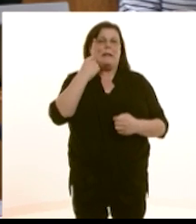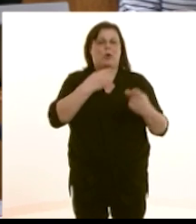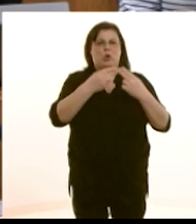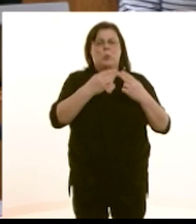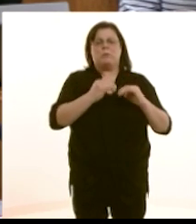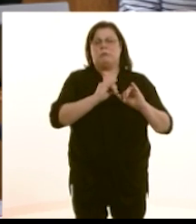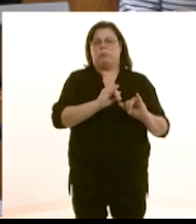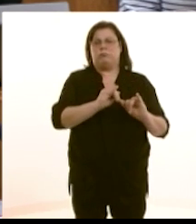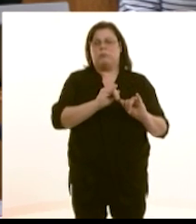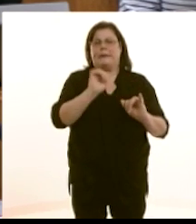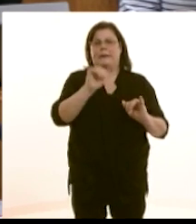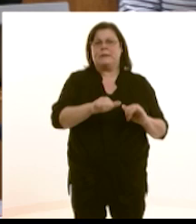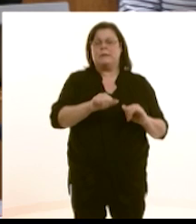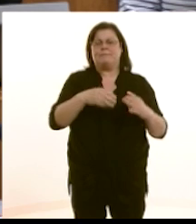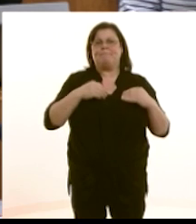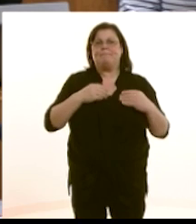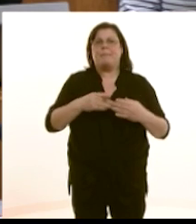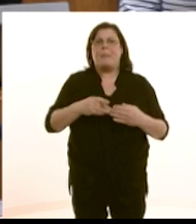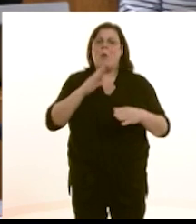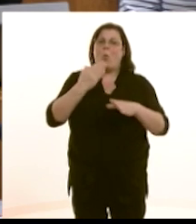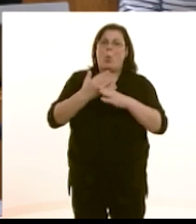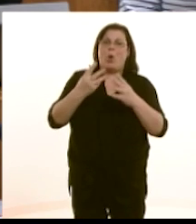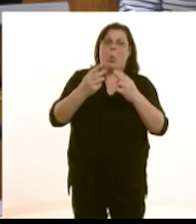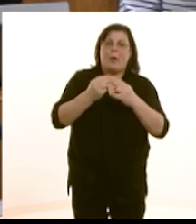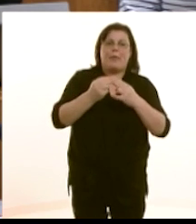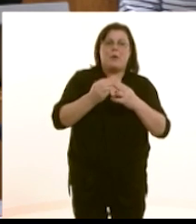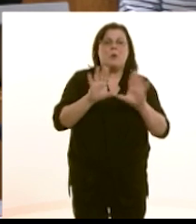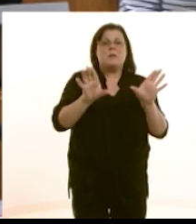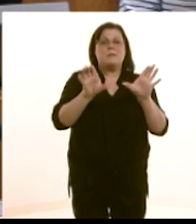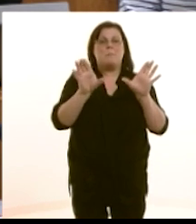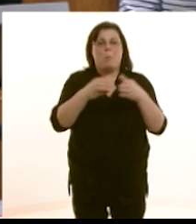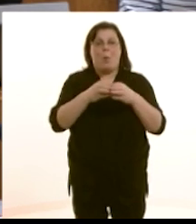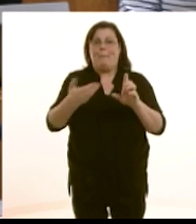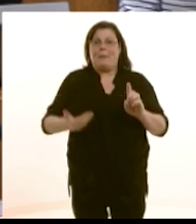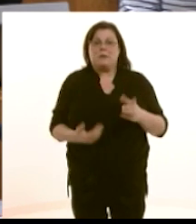of course, work with our SMEs in terms of being able to help them, whether itís through